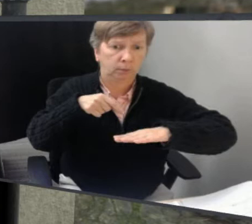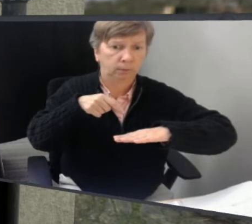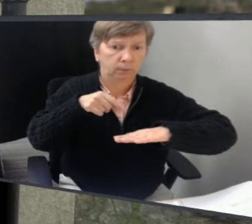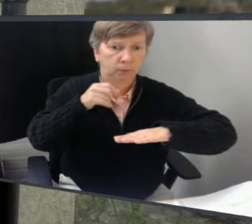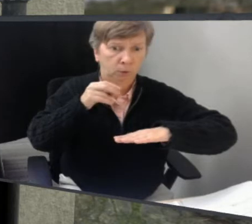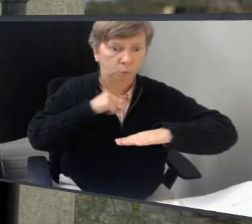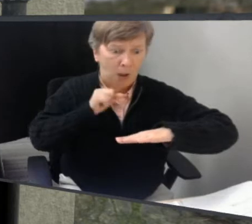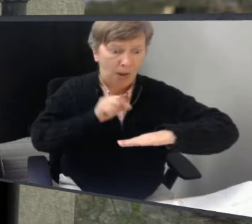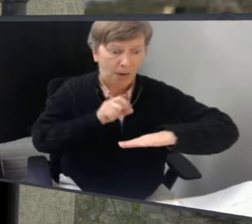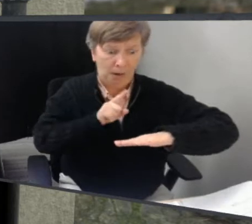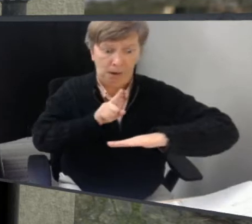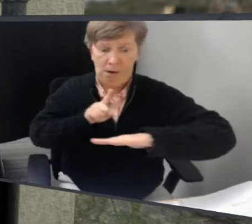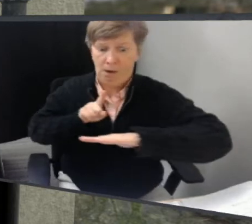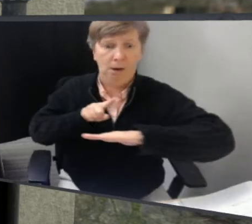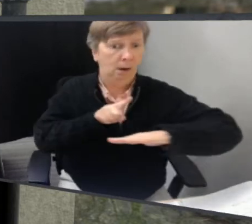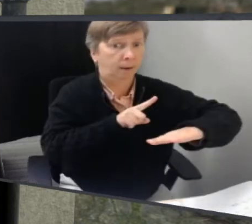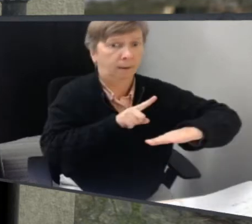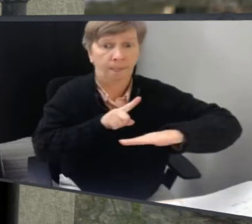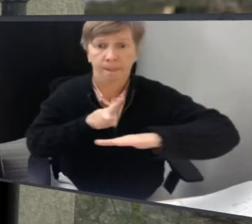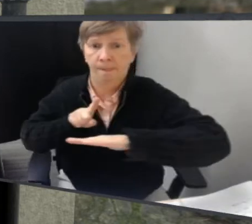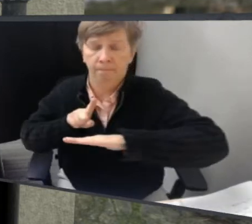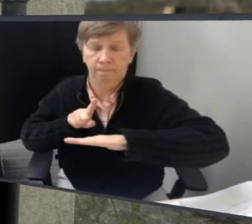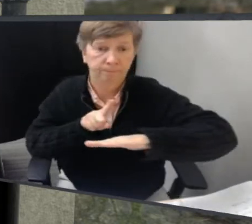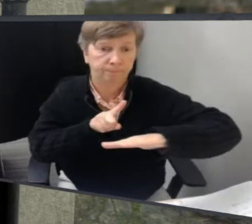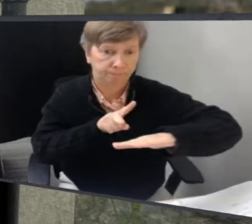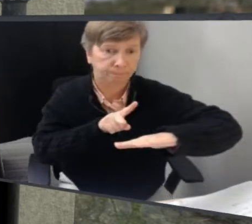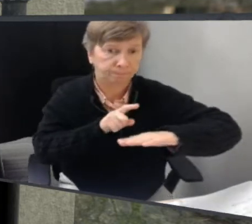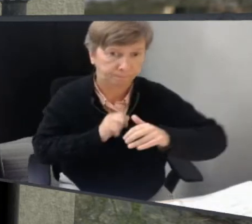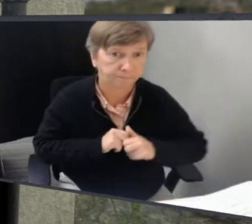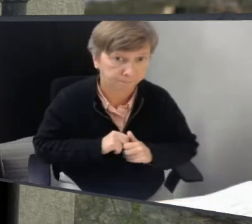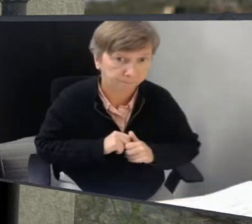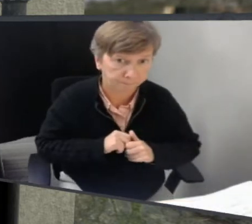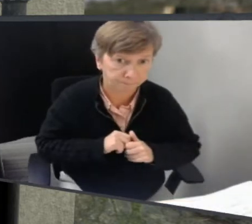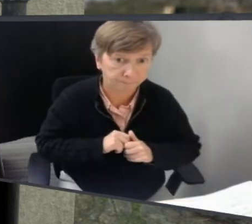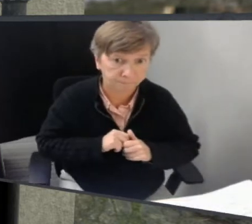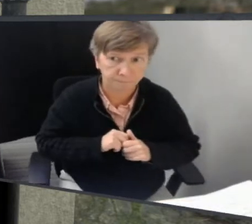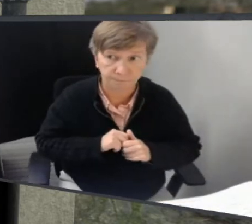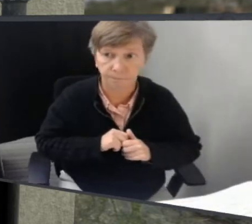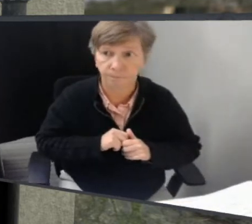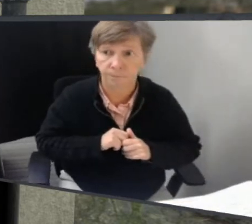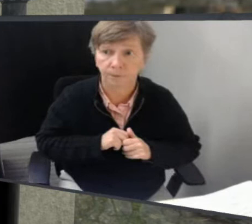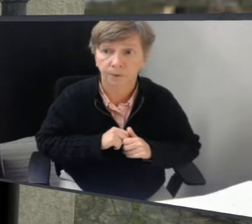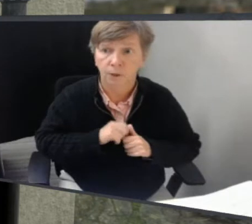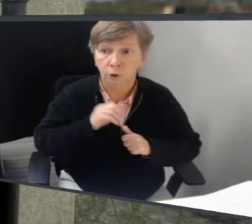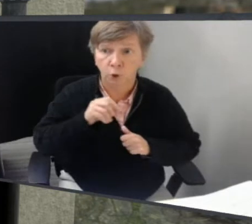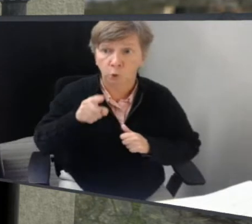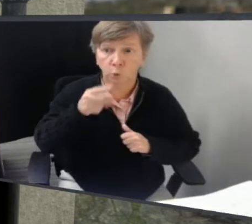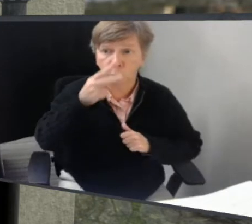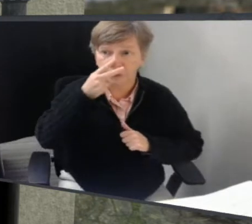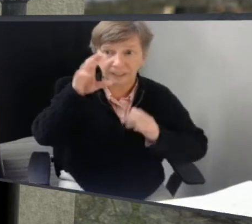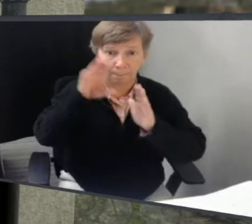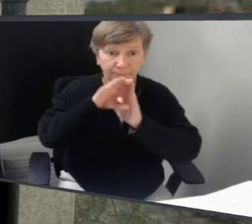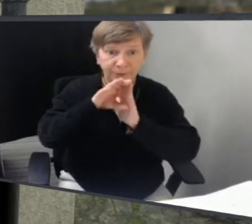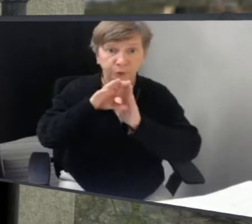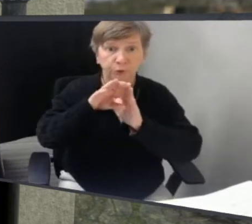pulling along with me is the interpreter. So, basically, I'm walking along with the interpreter,